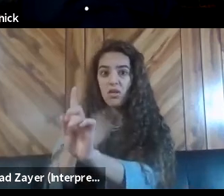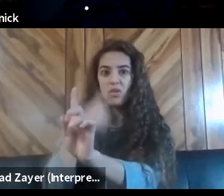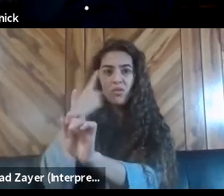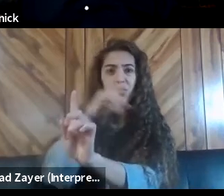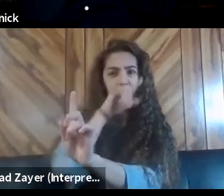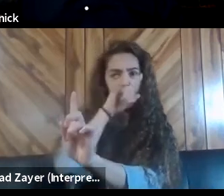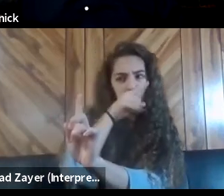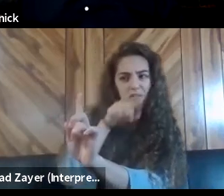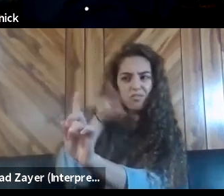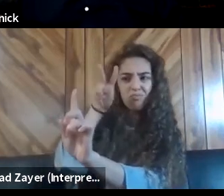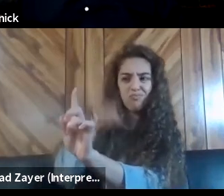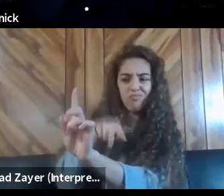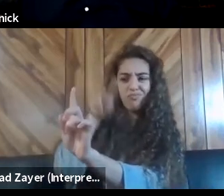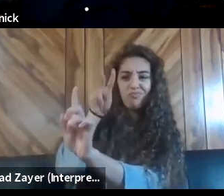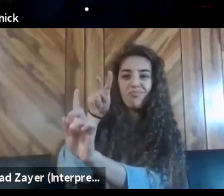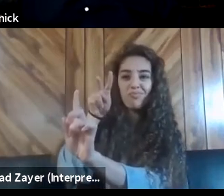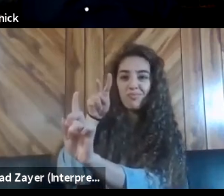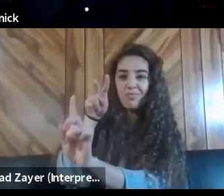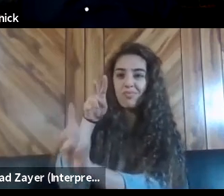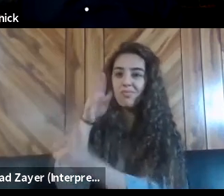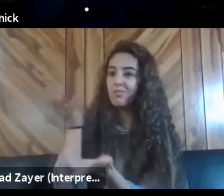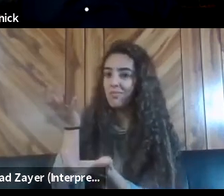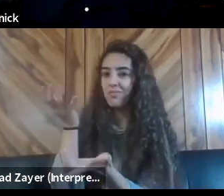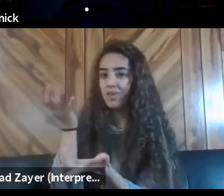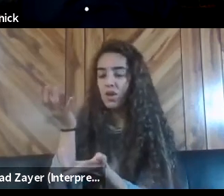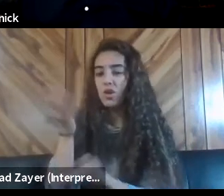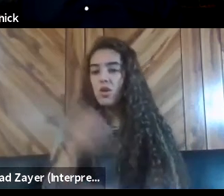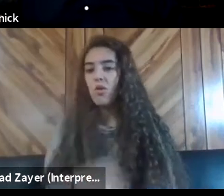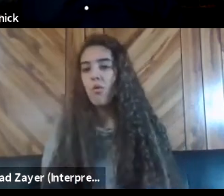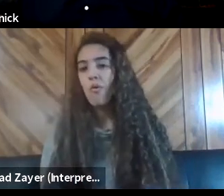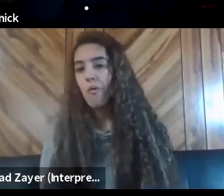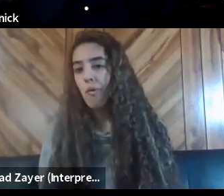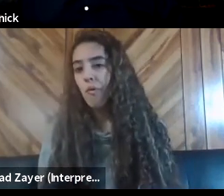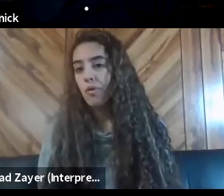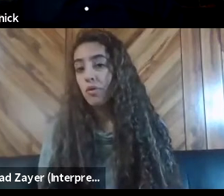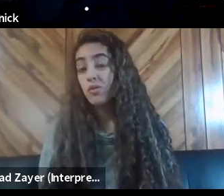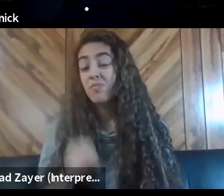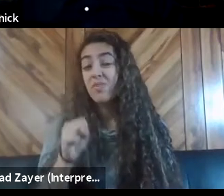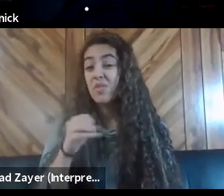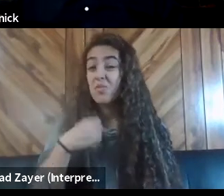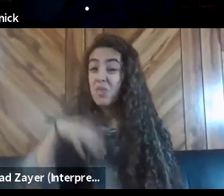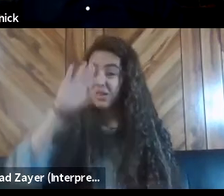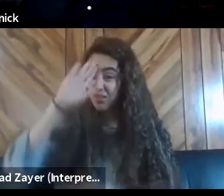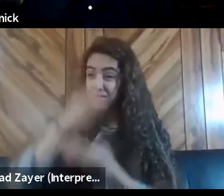easy prey. And so he went through he went through a lot of